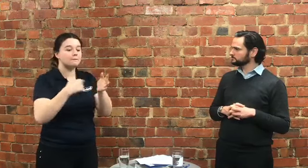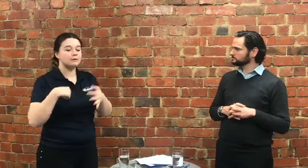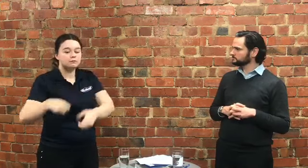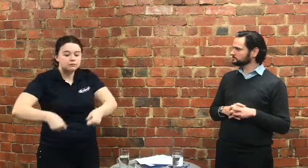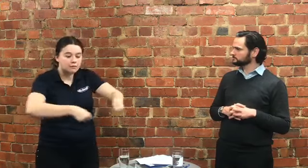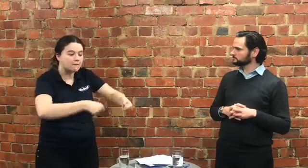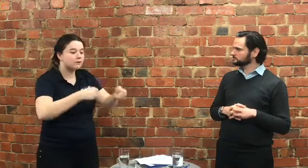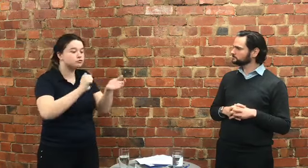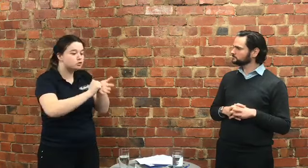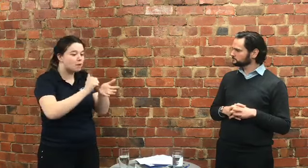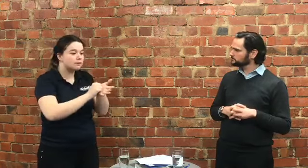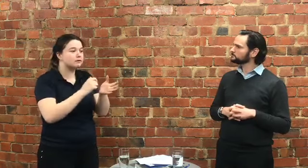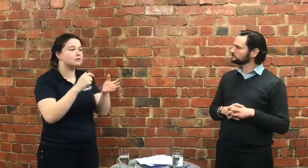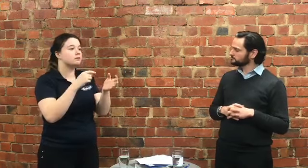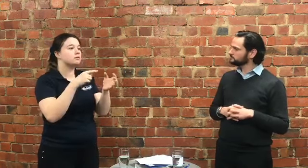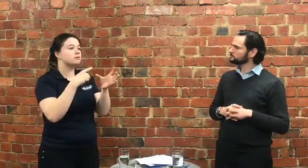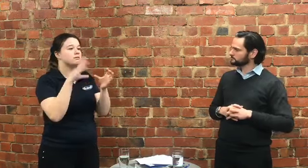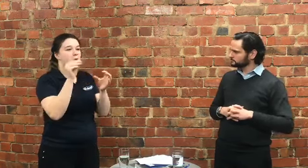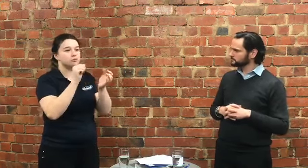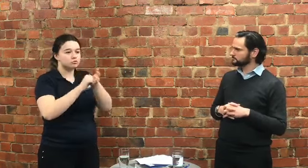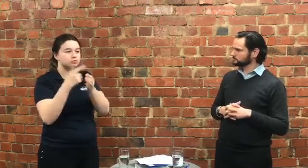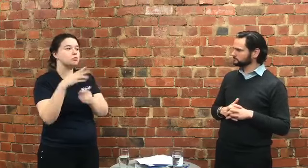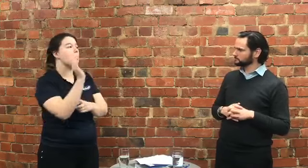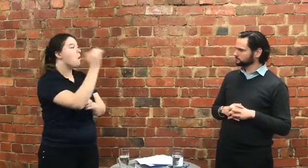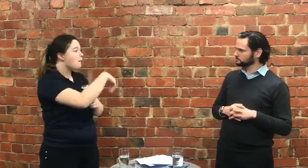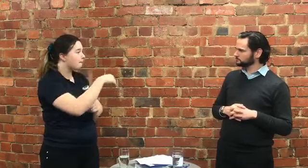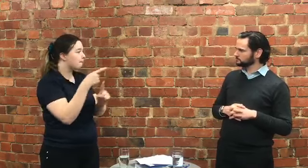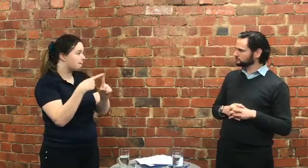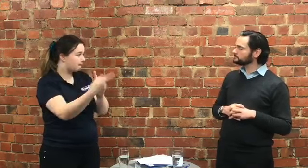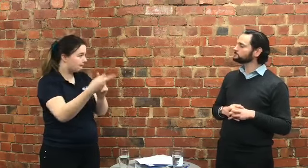or transportation to assist me to go to and from,